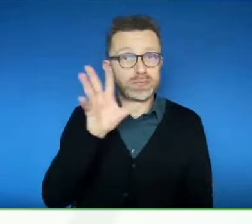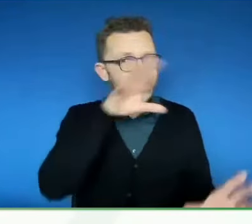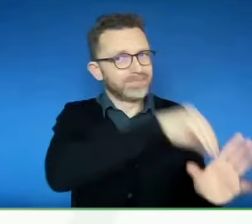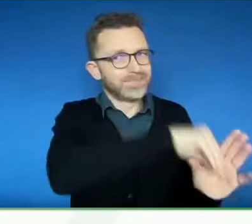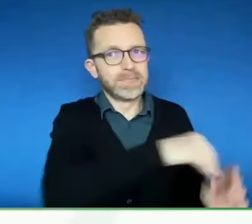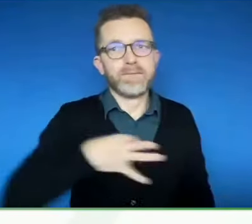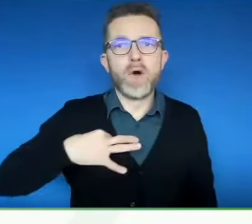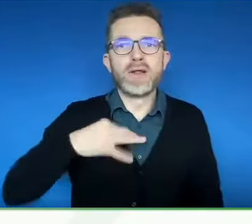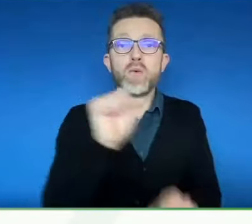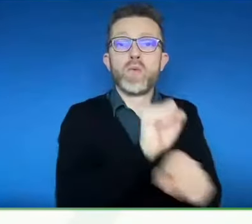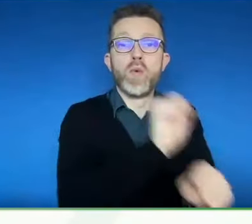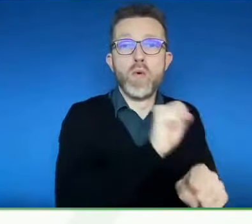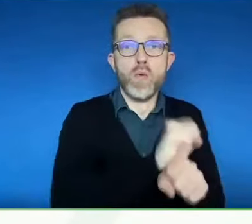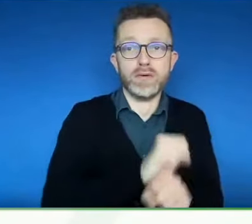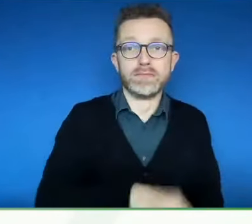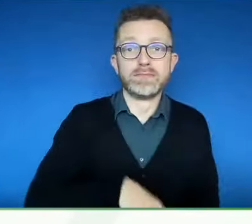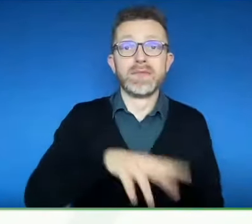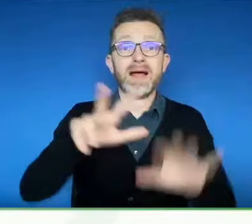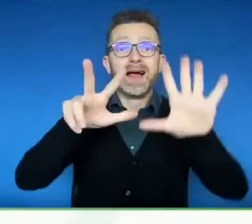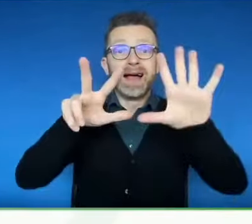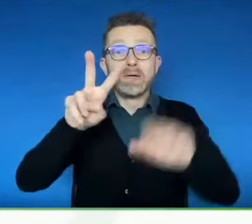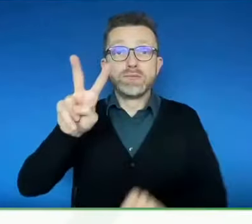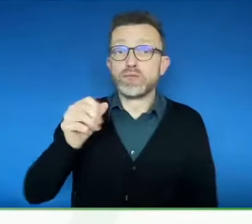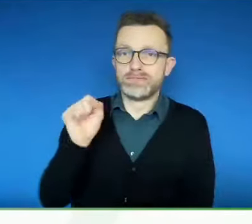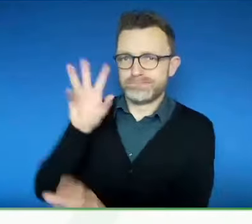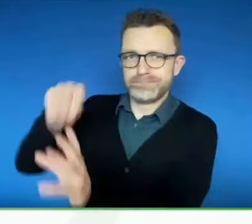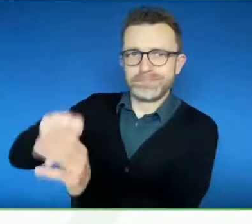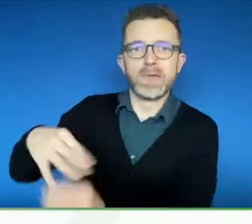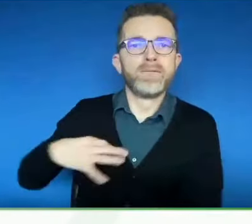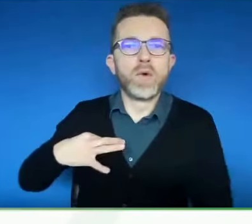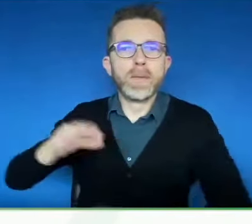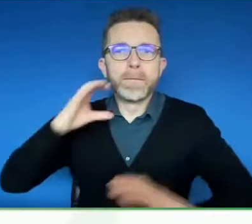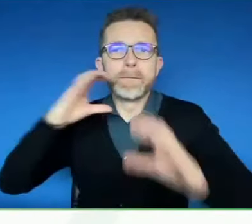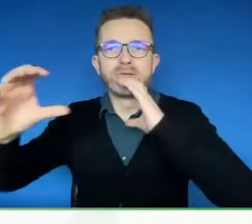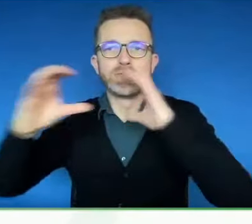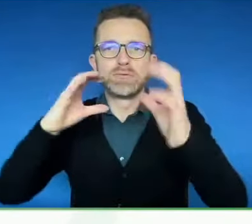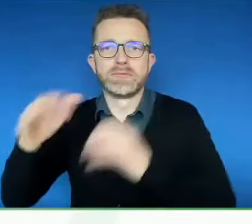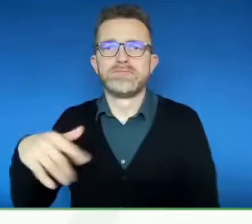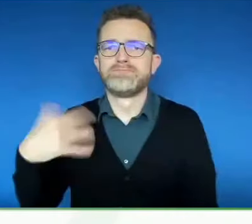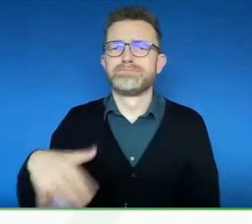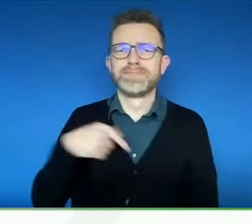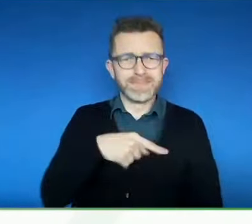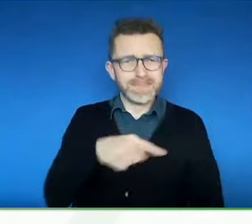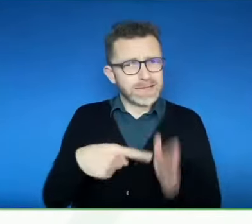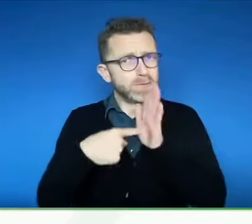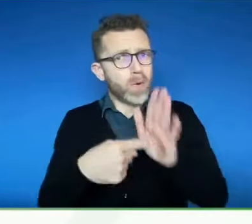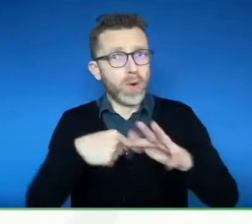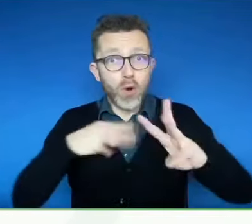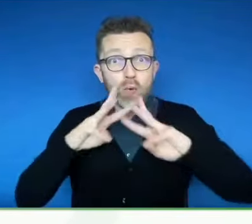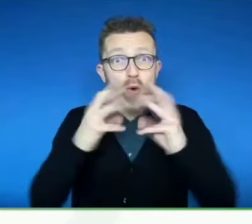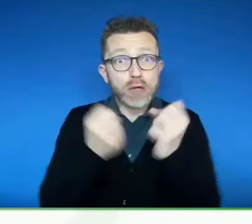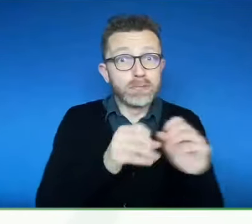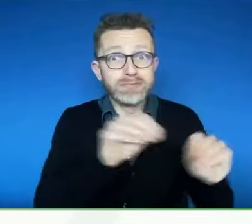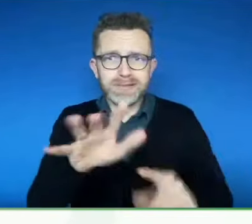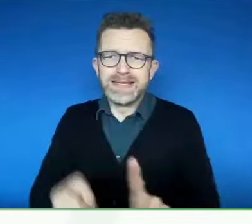The answer to that is absently not. I know there was some way to go but I feel like I can do this. No matter the outcome, I will always be proud that I advocated for myself.